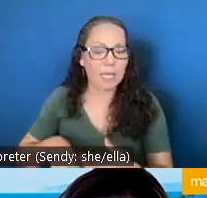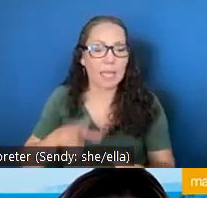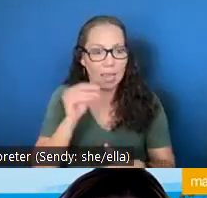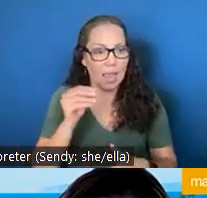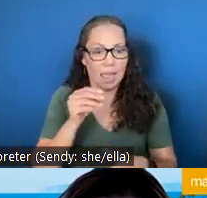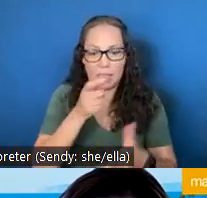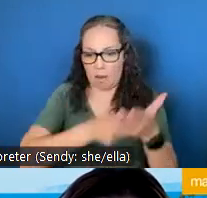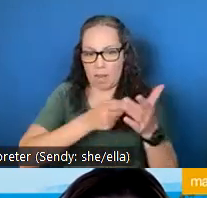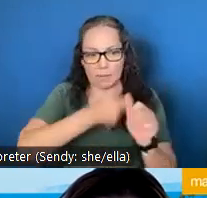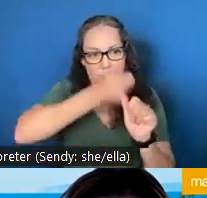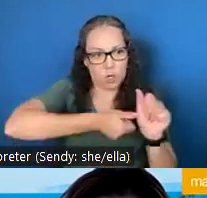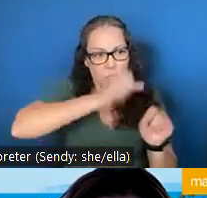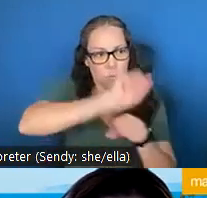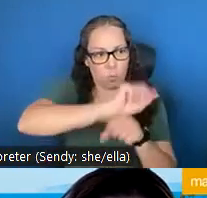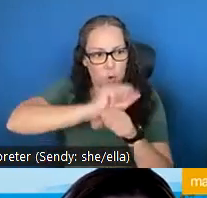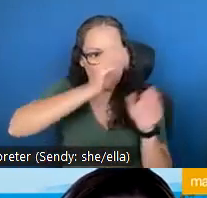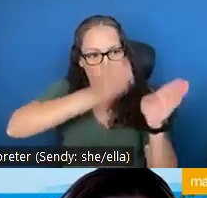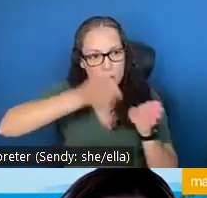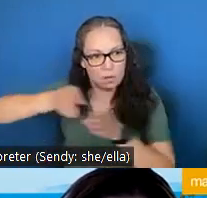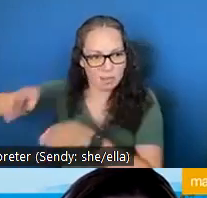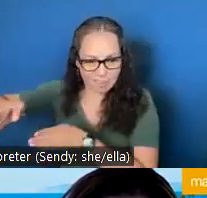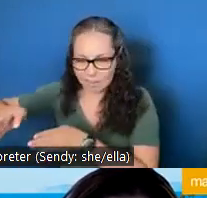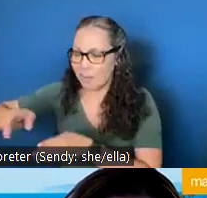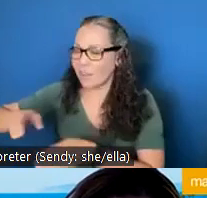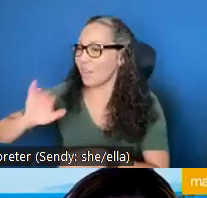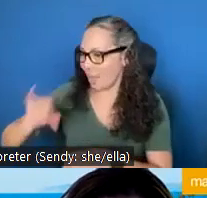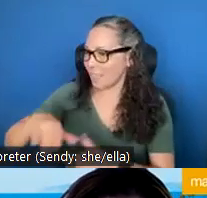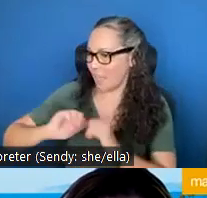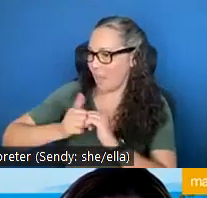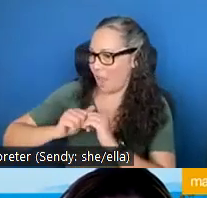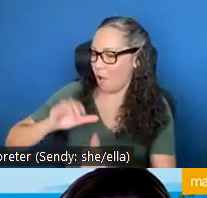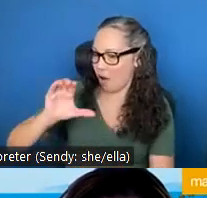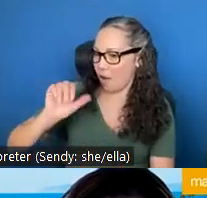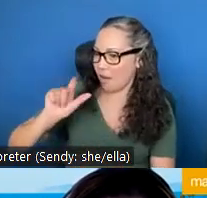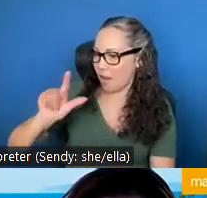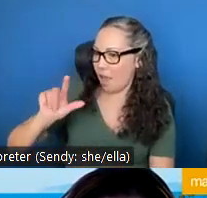way that's how other programs do it you know like works or Cal freshh they they use these